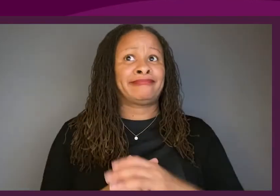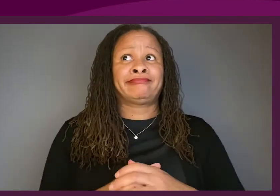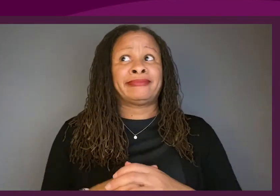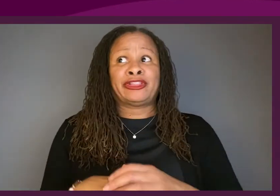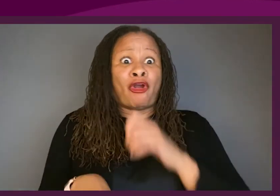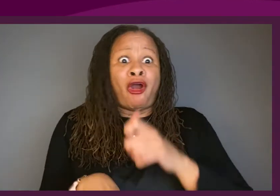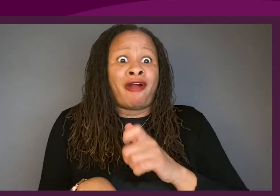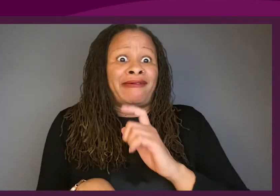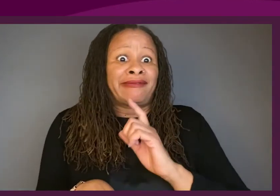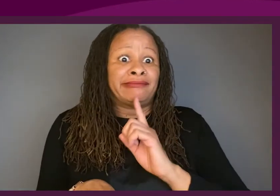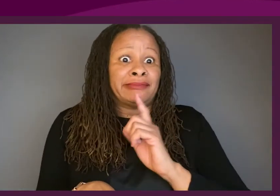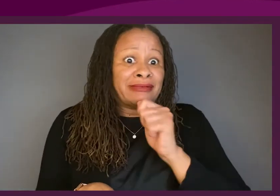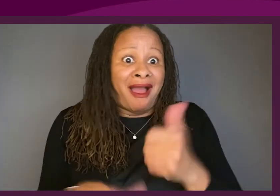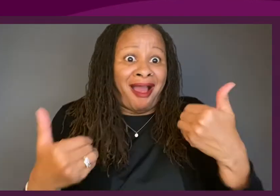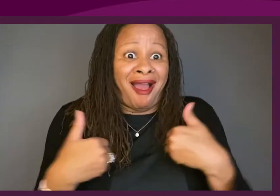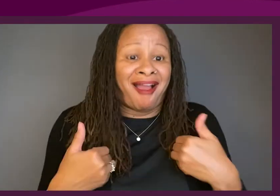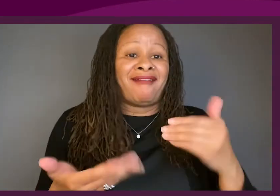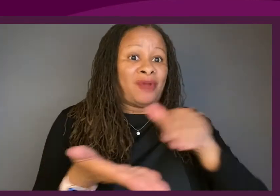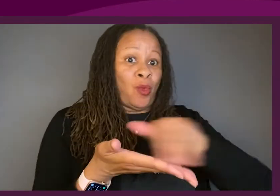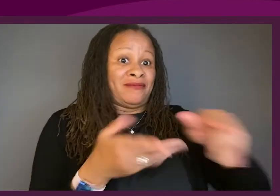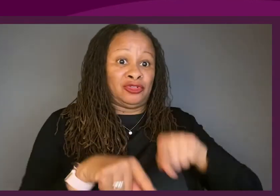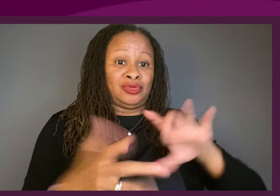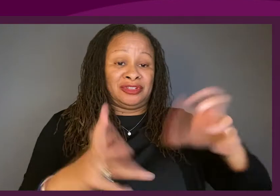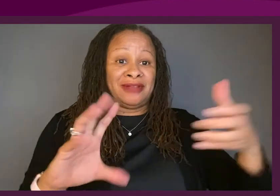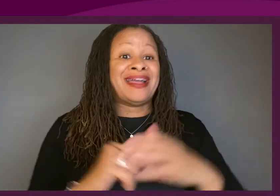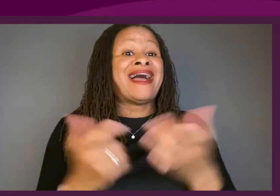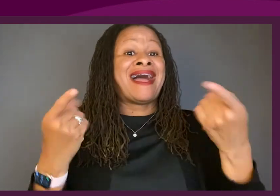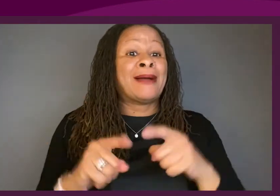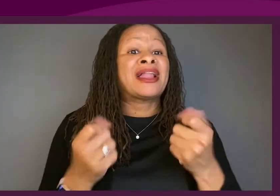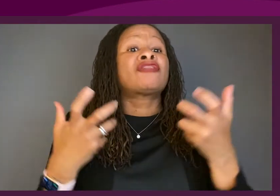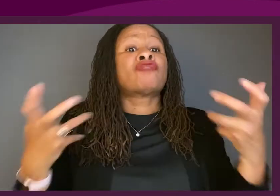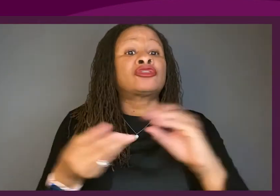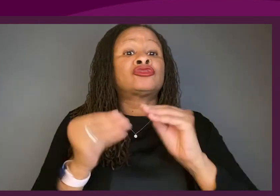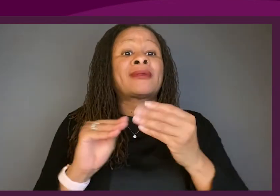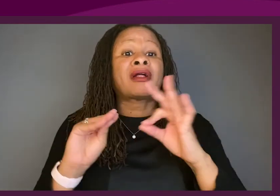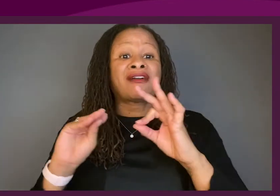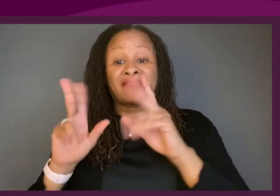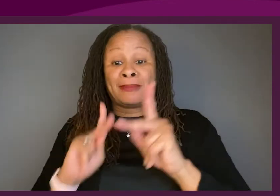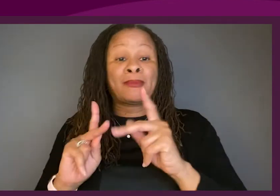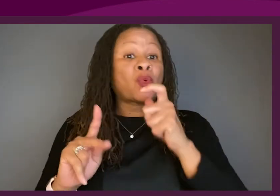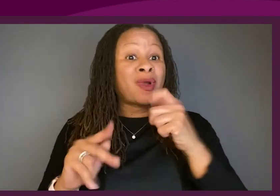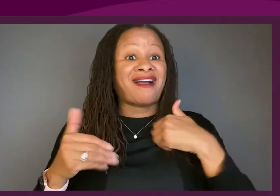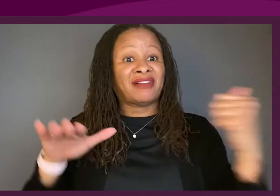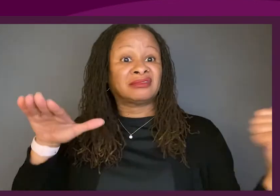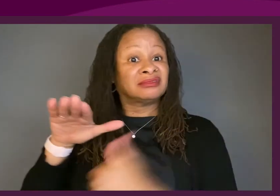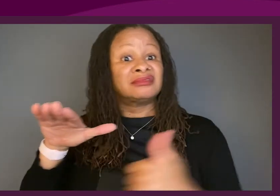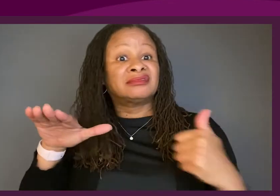of people have been institutionalized, whether it's directly because of COVID or whether